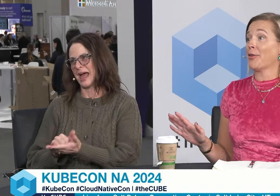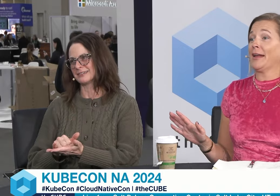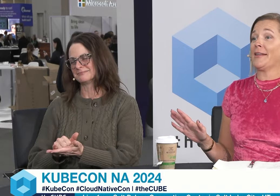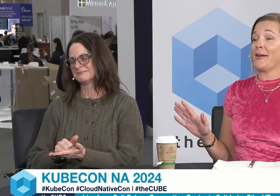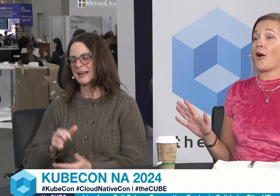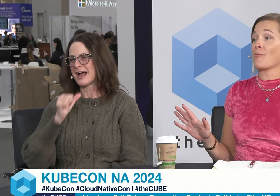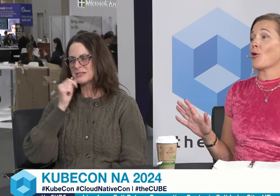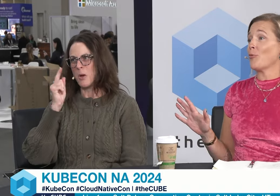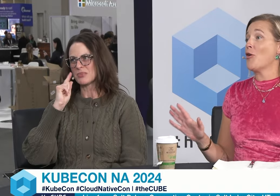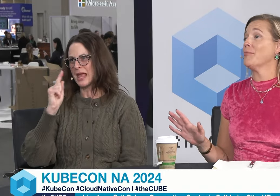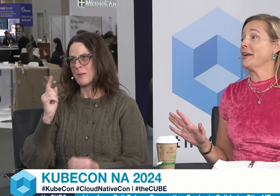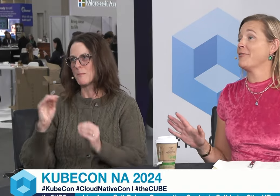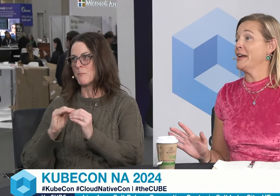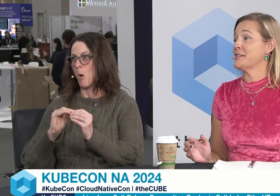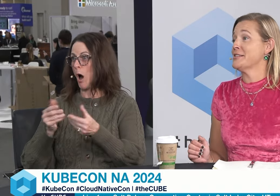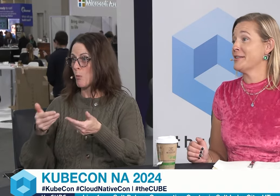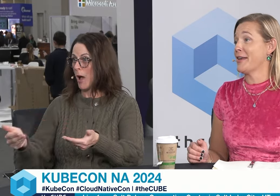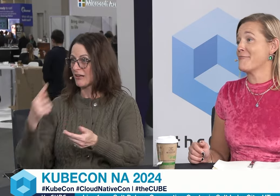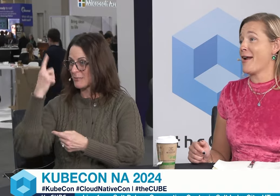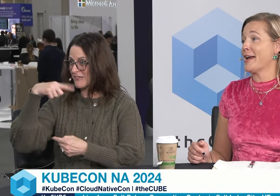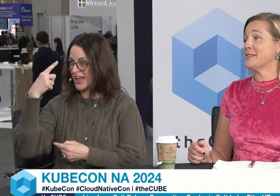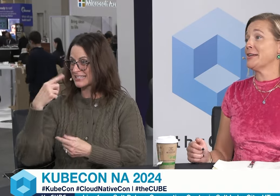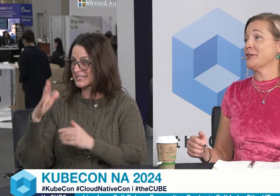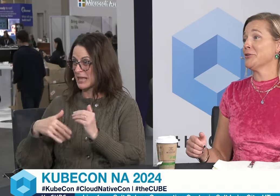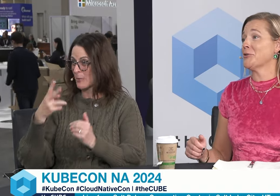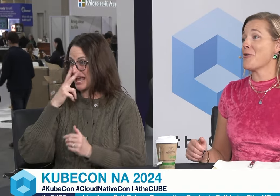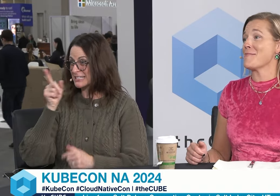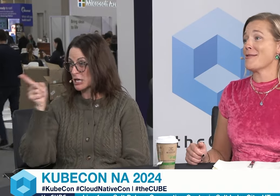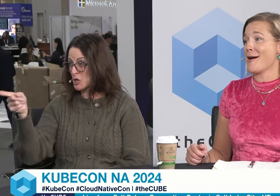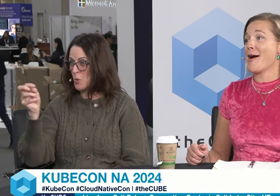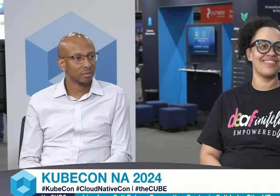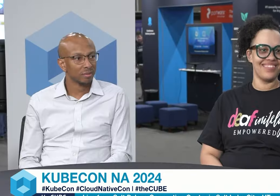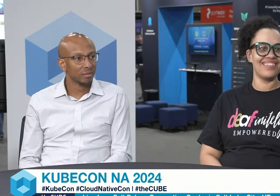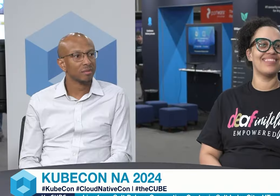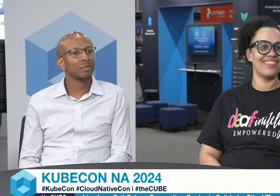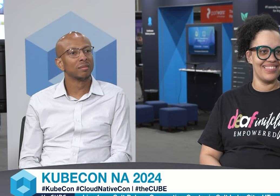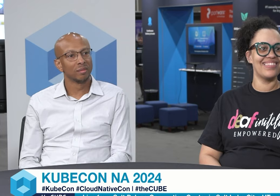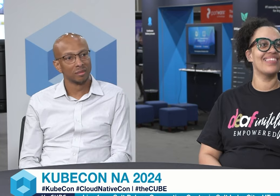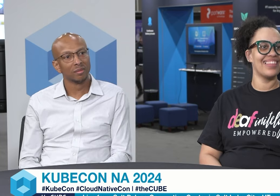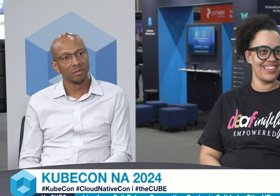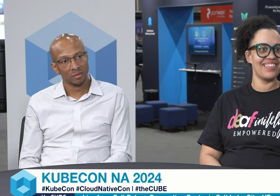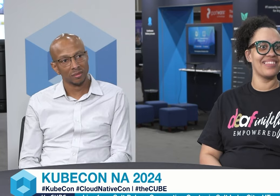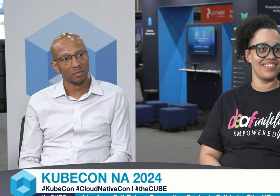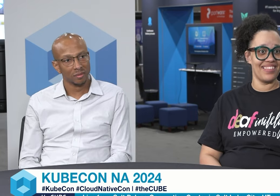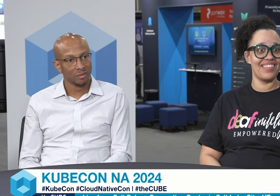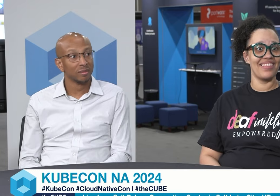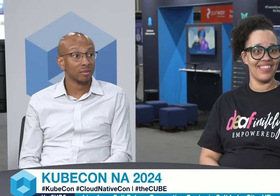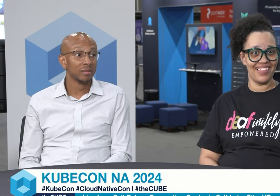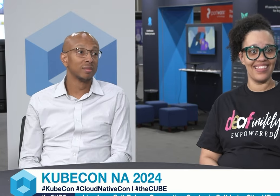I don't think there are more welcoming faces than when I see you or Milad or Rob and now Travis, you're going to be a part